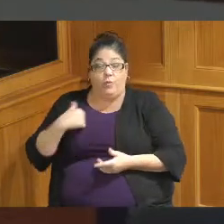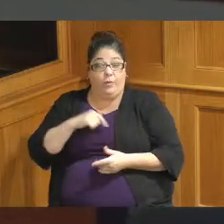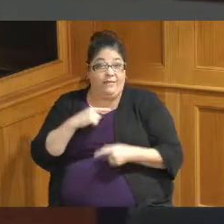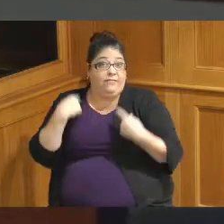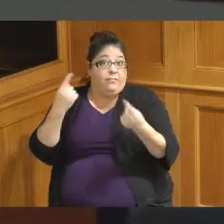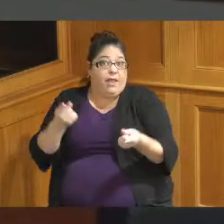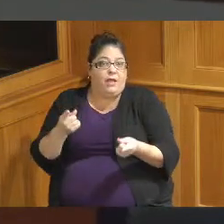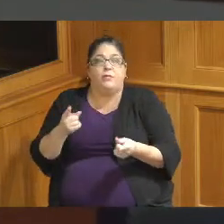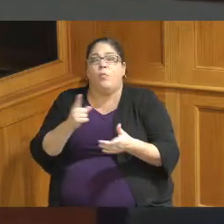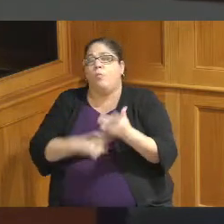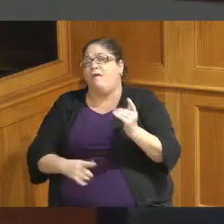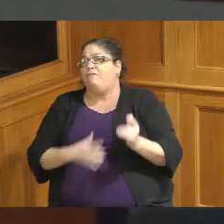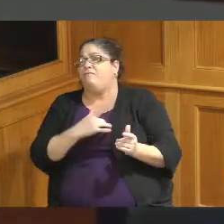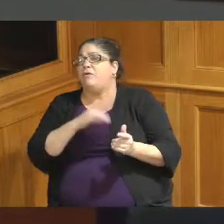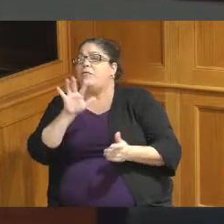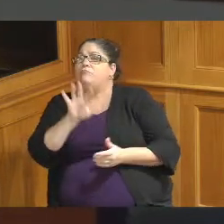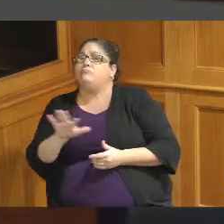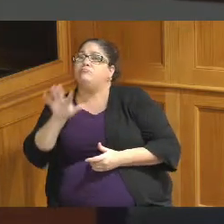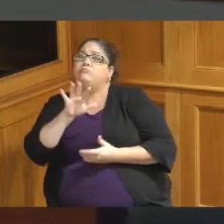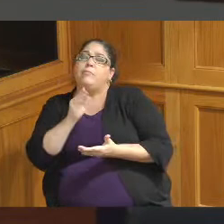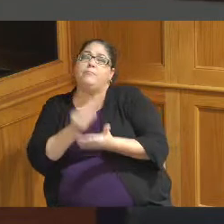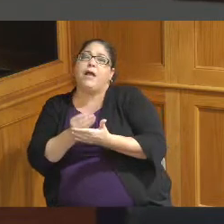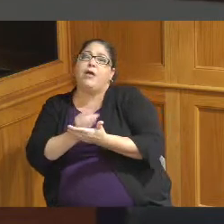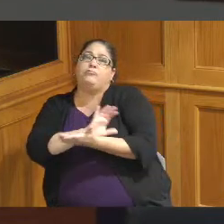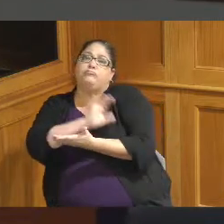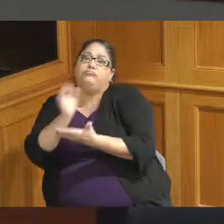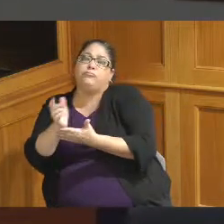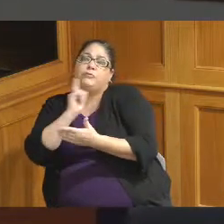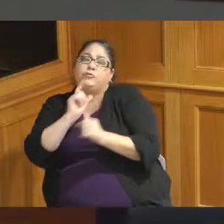we think the cost would be to carry this out for another couple of weeks and we're working on that